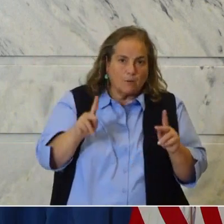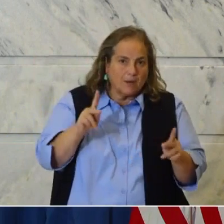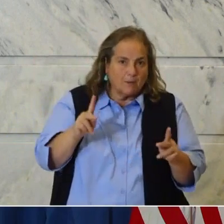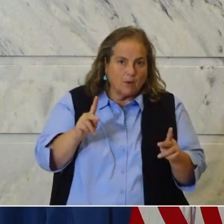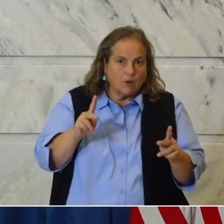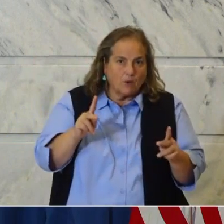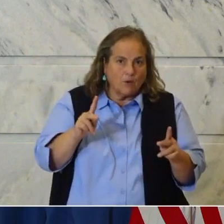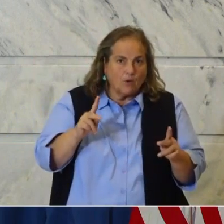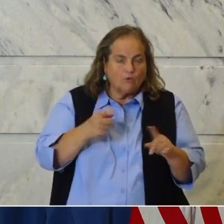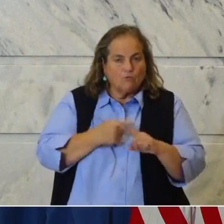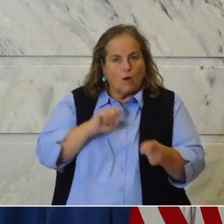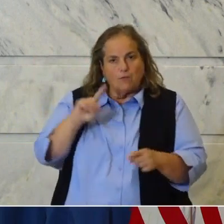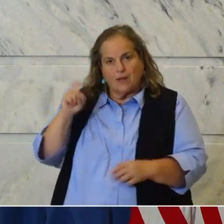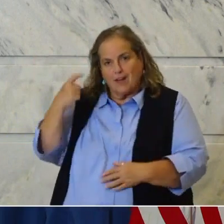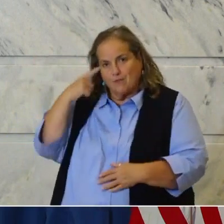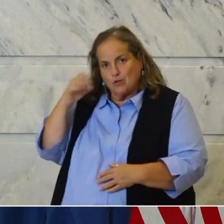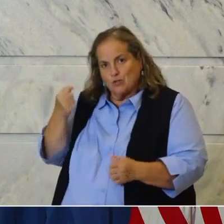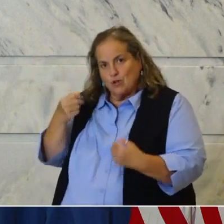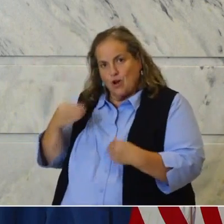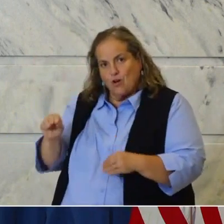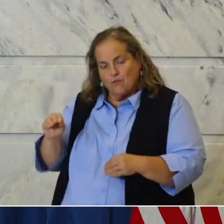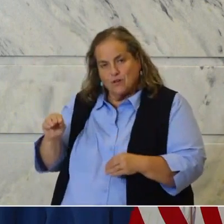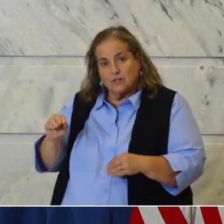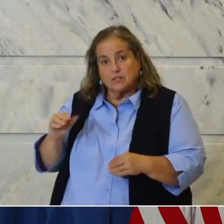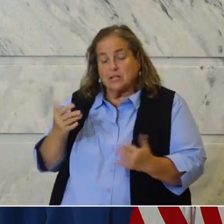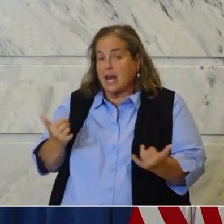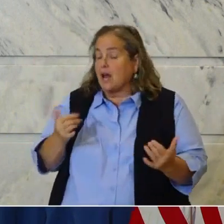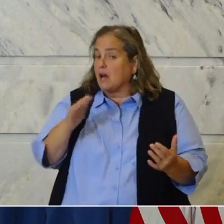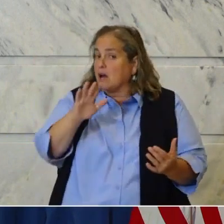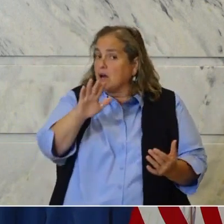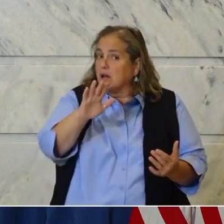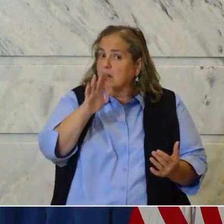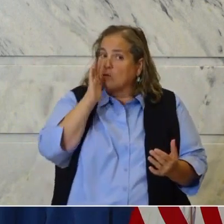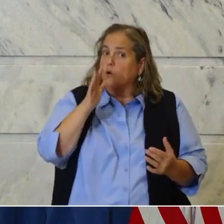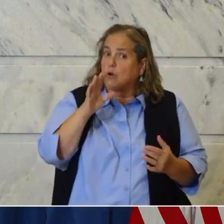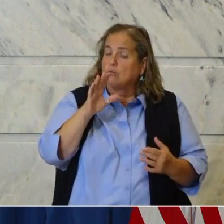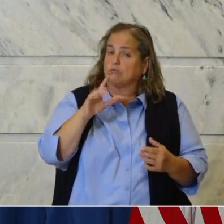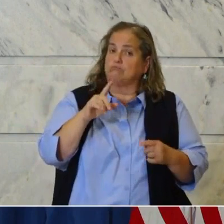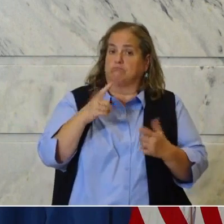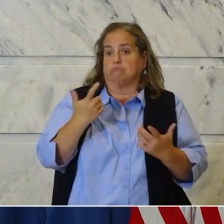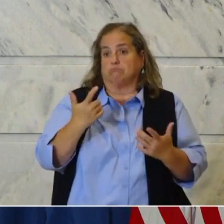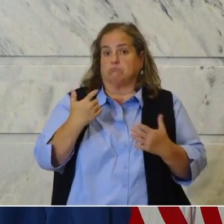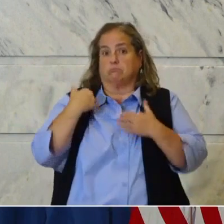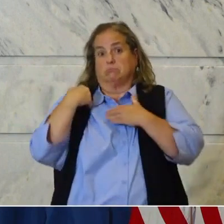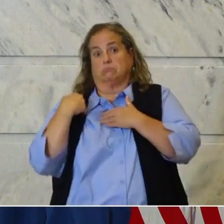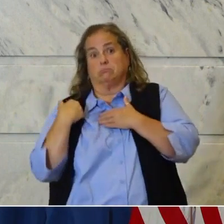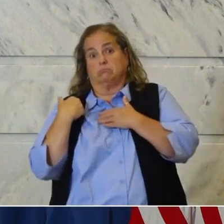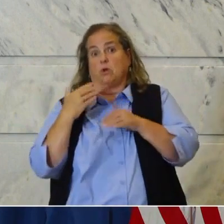governor's office. And it's gonna be incumbent on our superintendents on